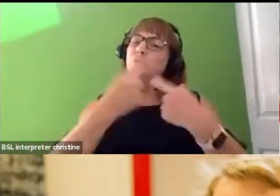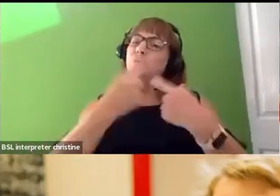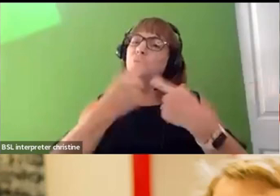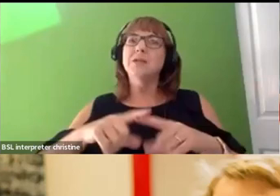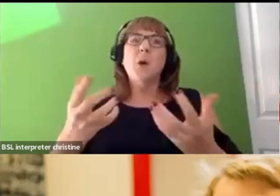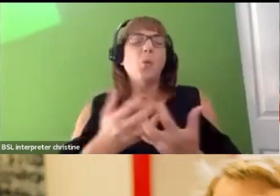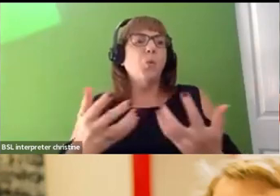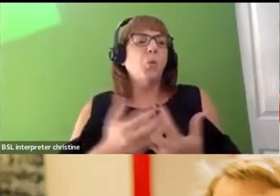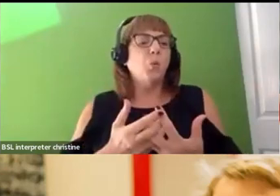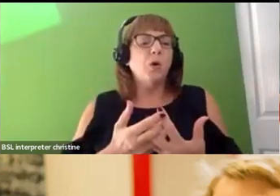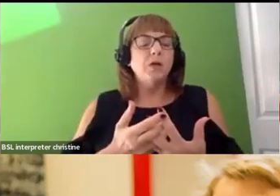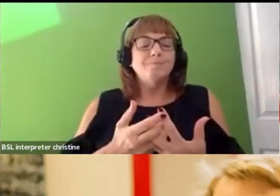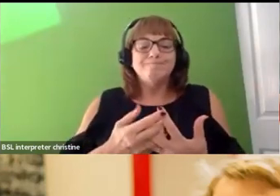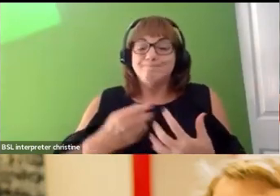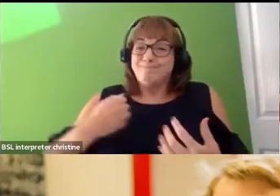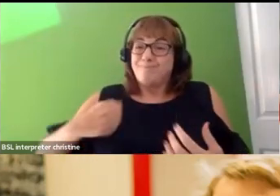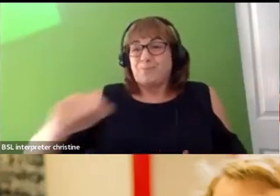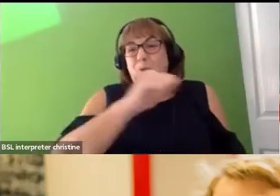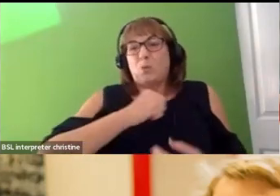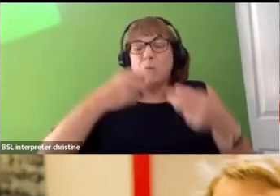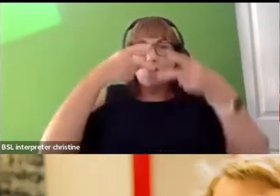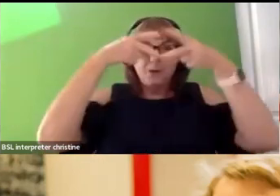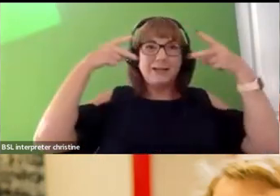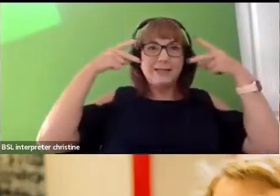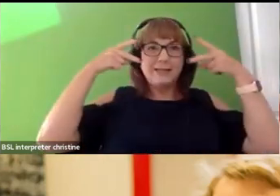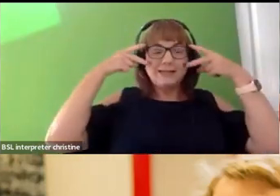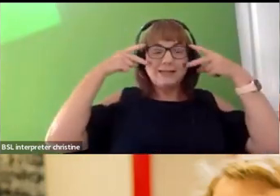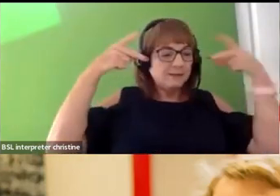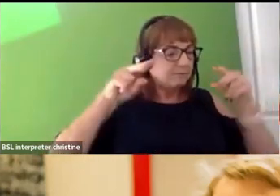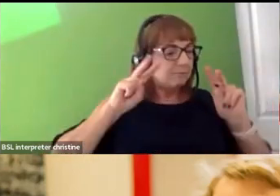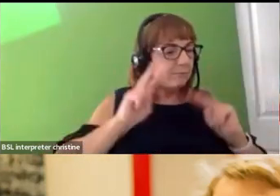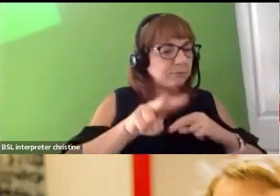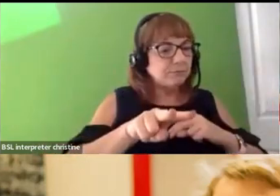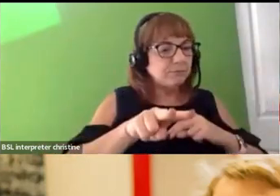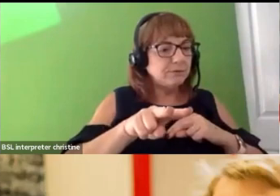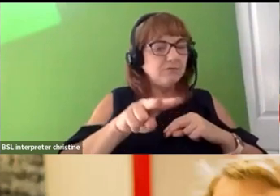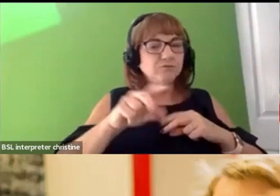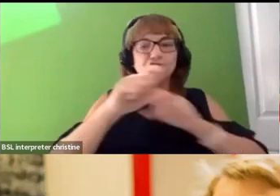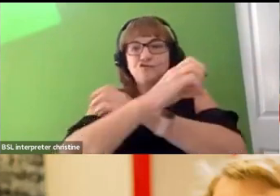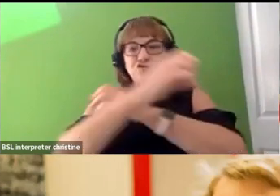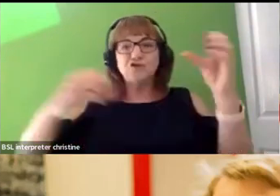and put on his glasses in the way that we see people around us, and understanding